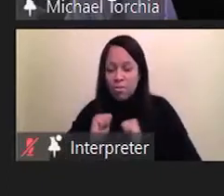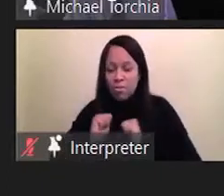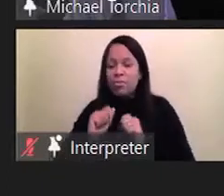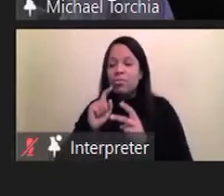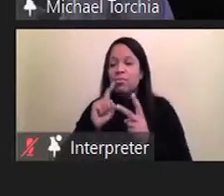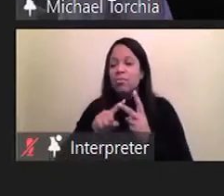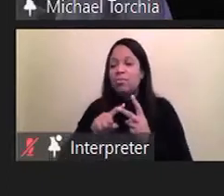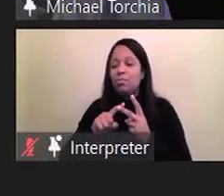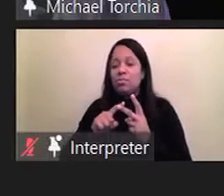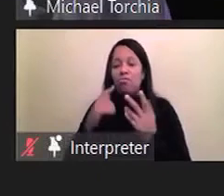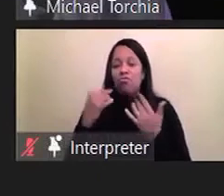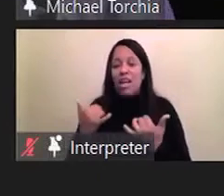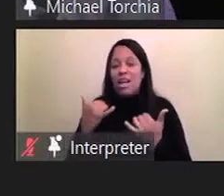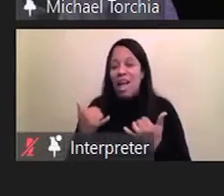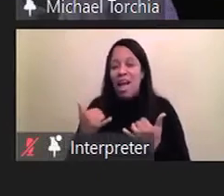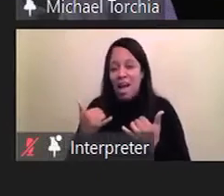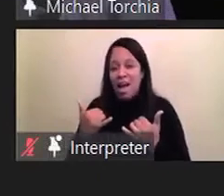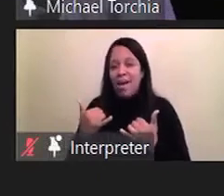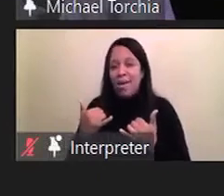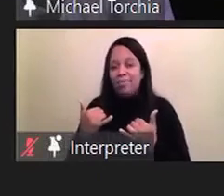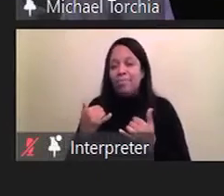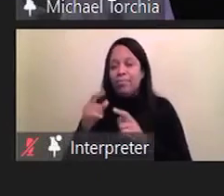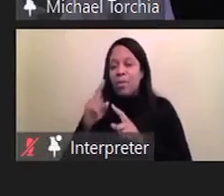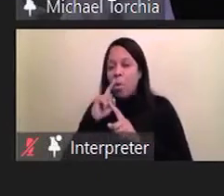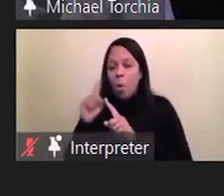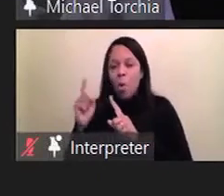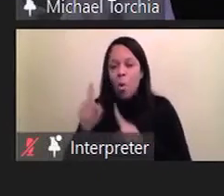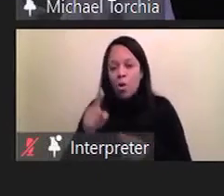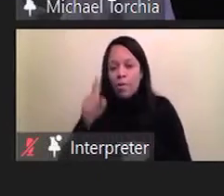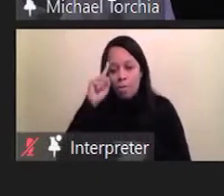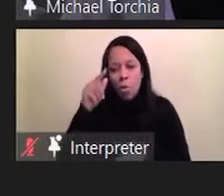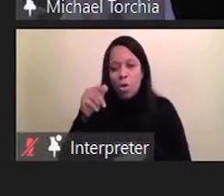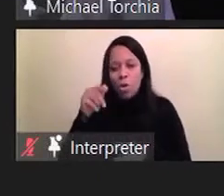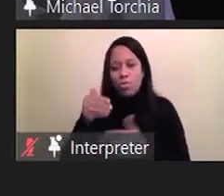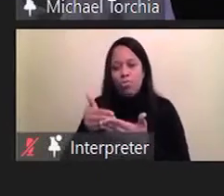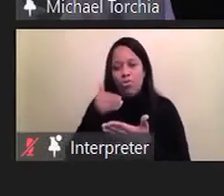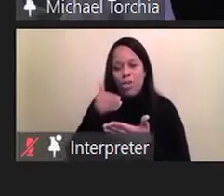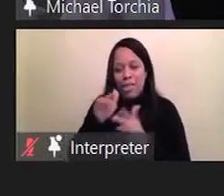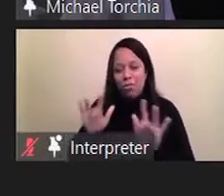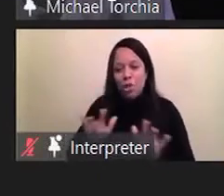Currently, it's primarily ordered for prerecorded materials rather than for live events.